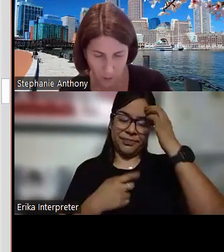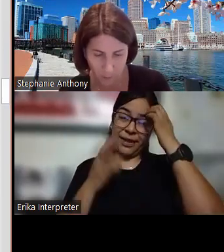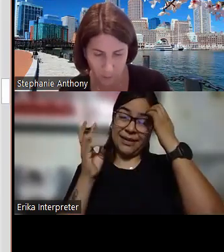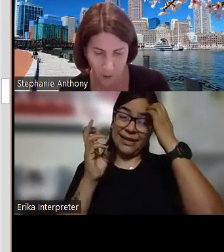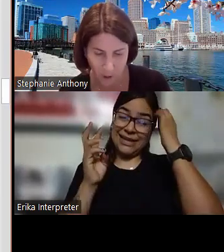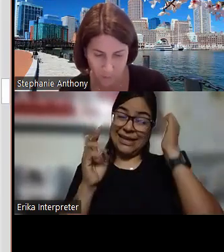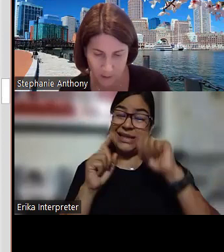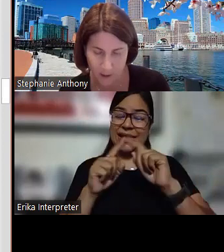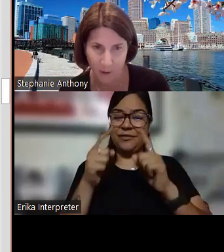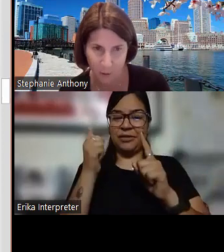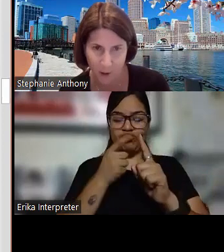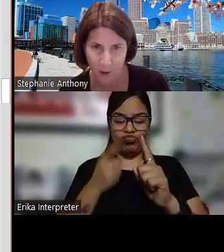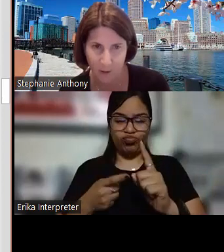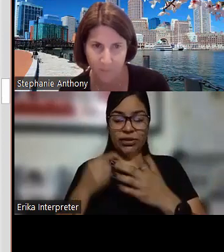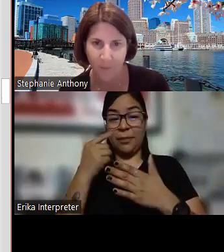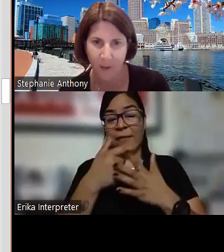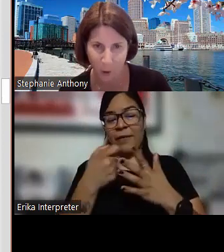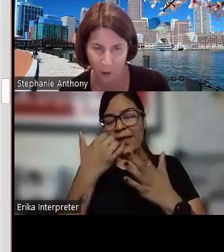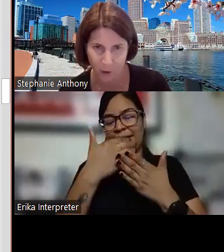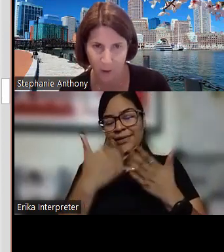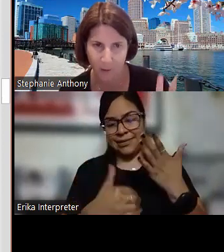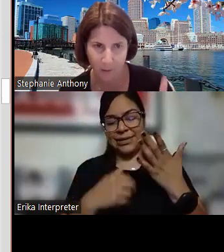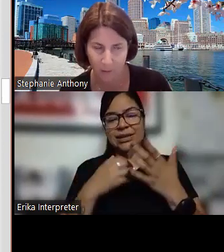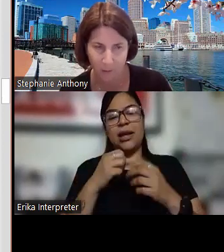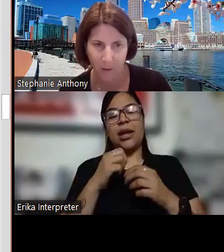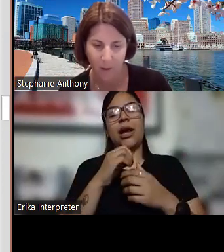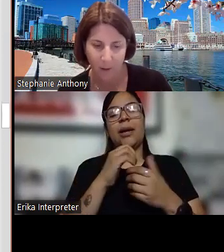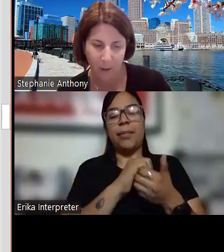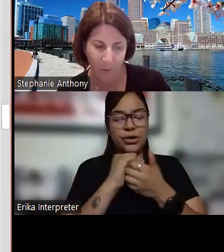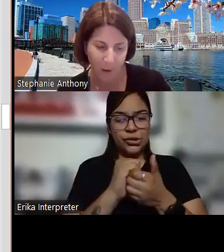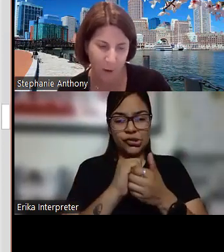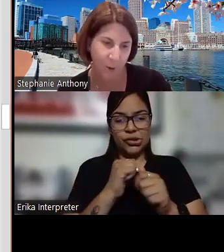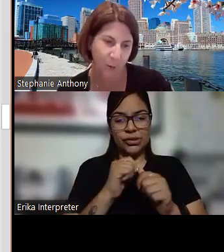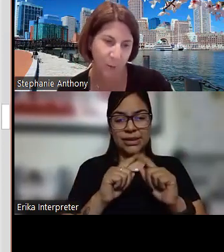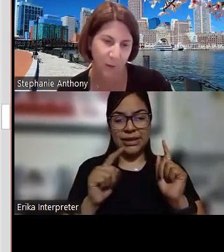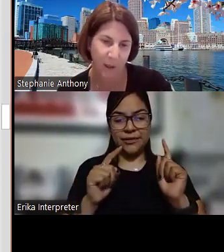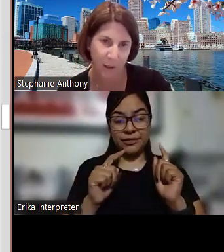walk through are governance and administration and Partnerships then we're going to do funding